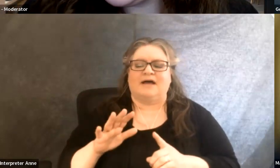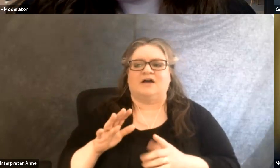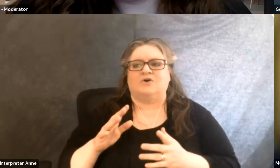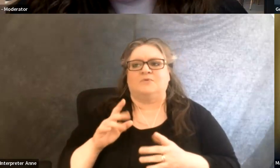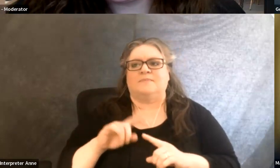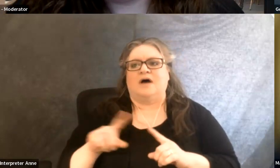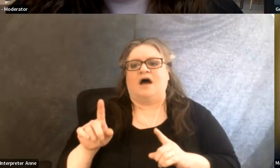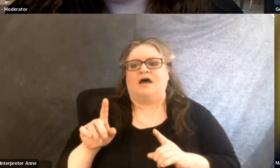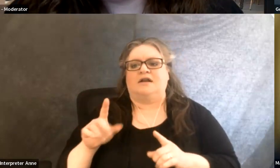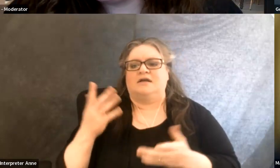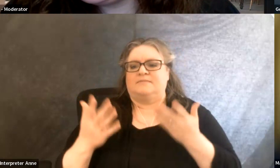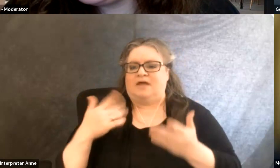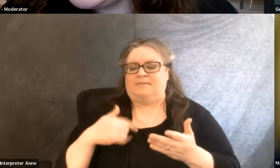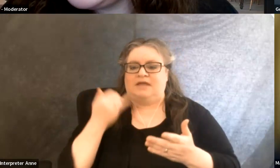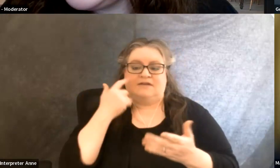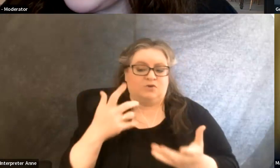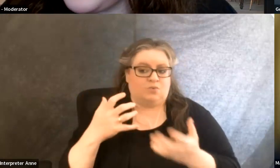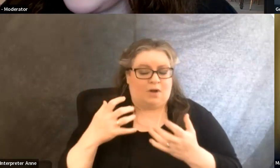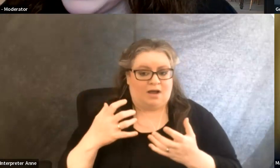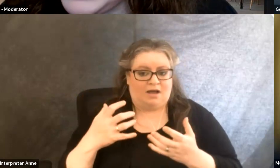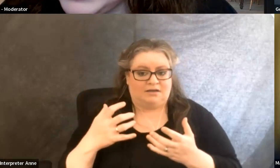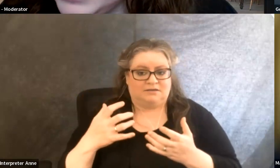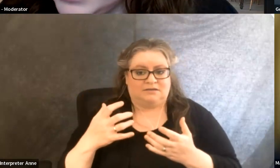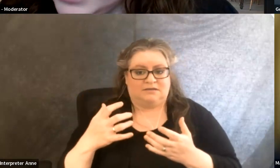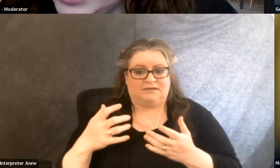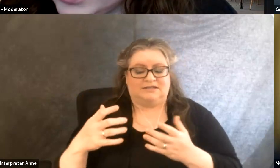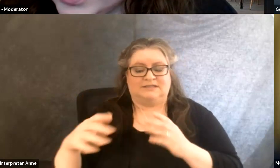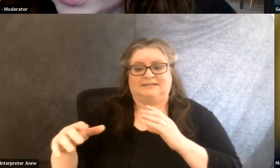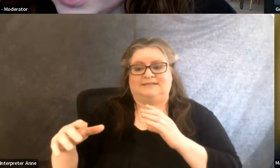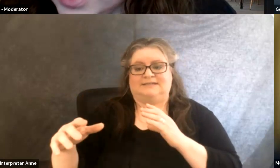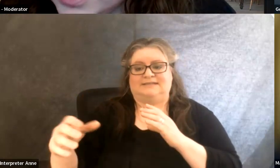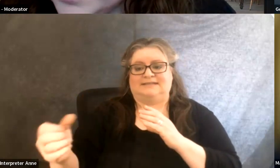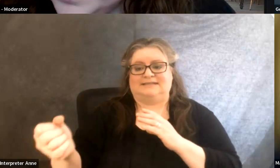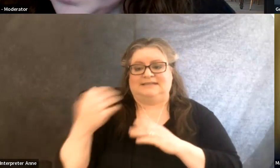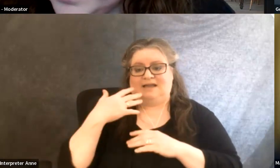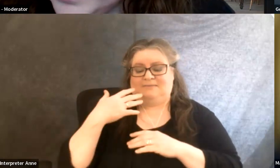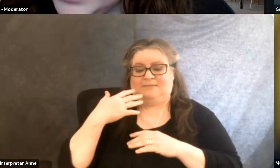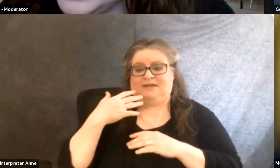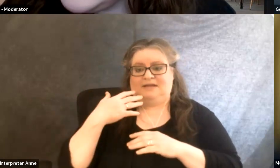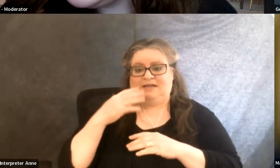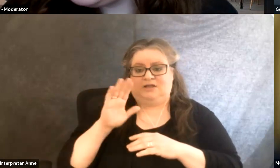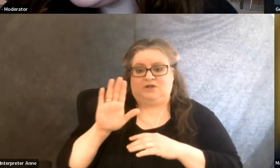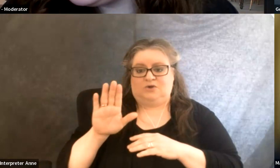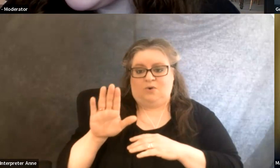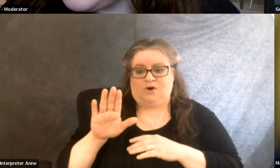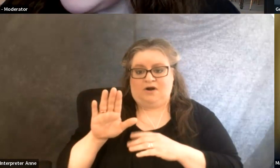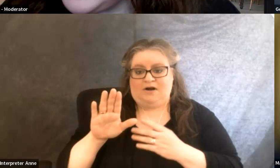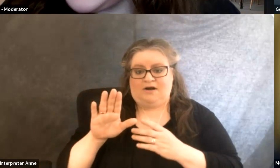perhaps if you'd like to send me your email,